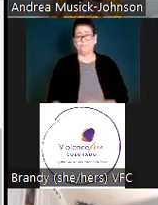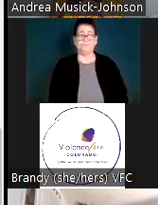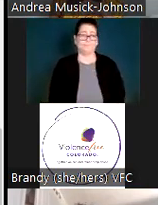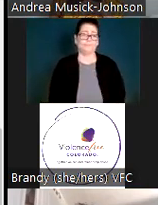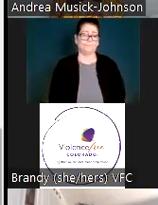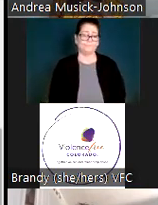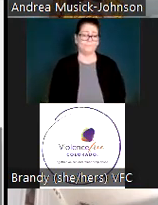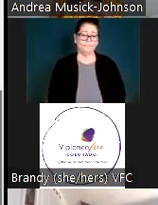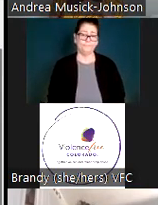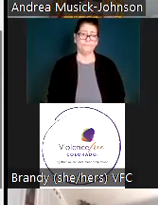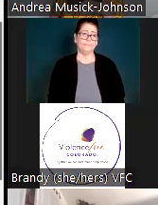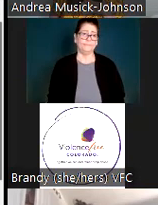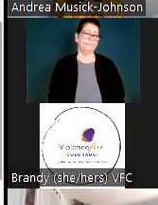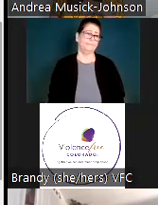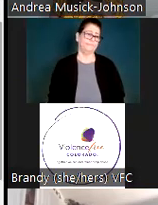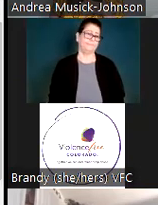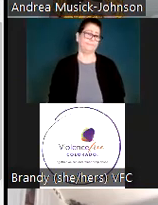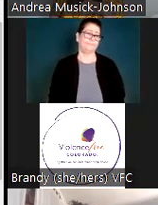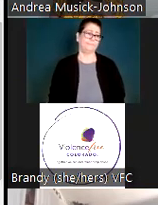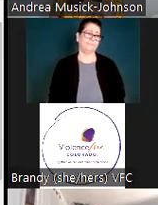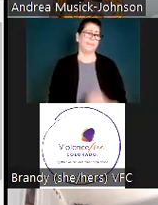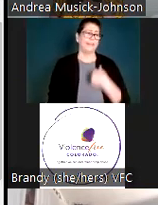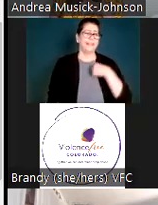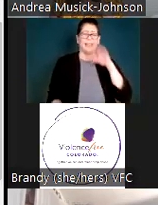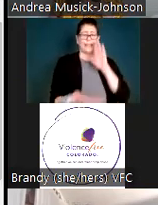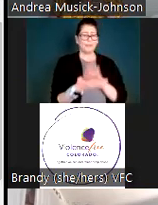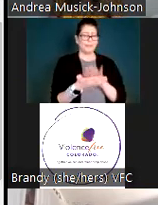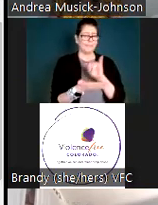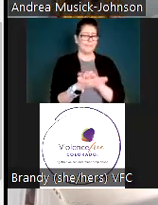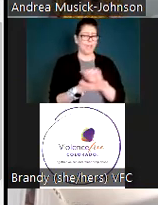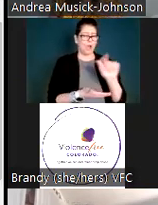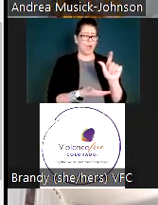Let's see and I believe that is it for a vinelink.com.